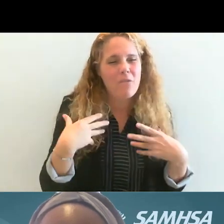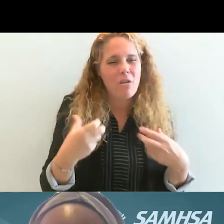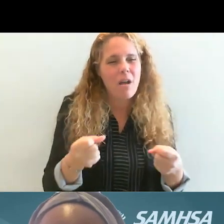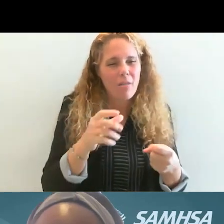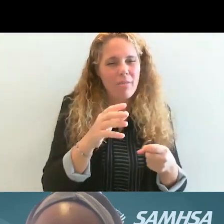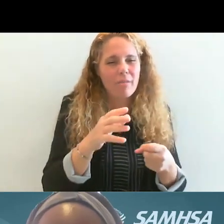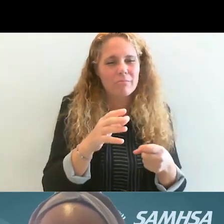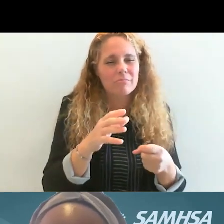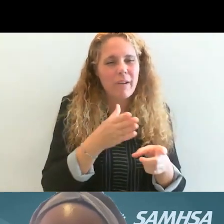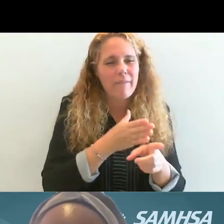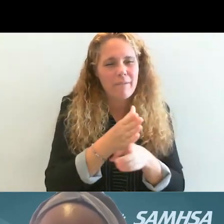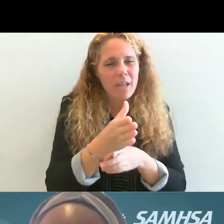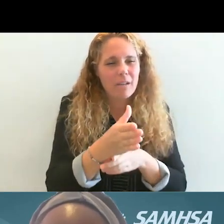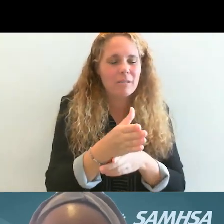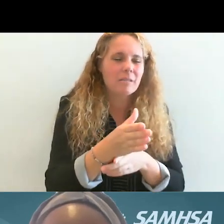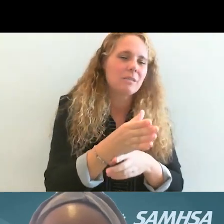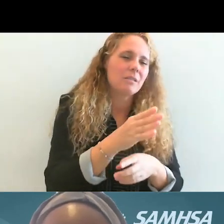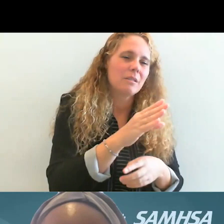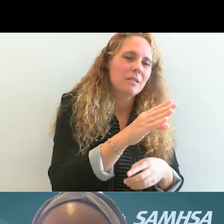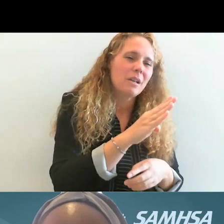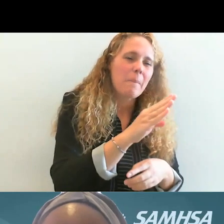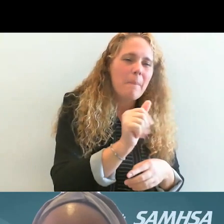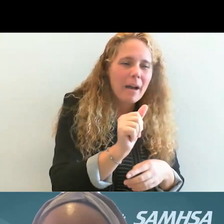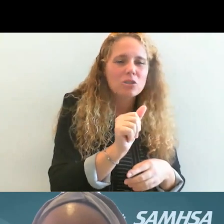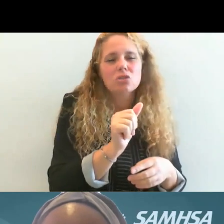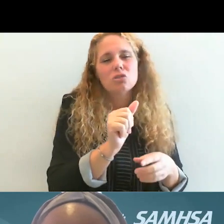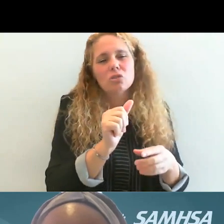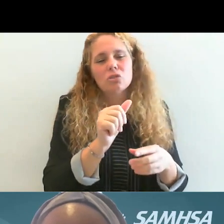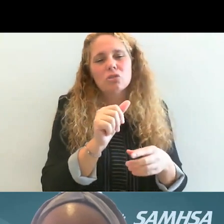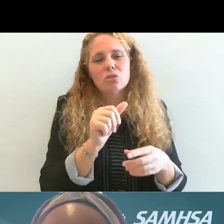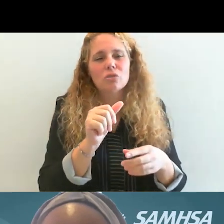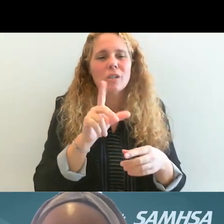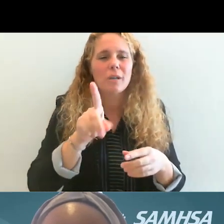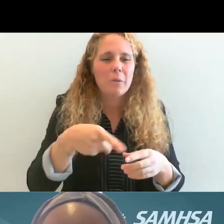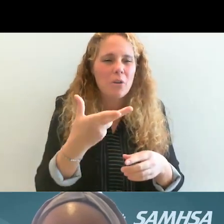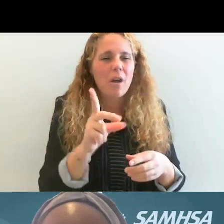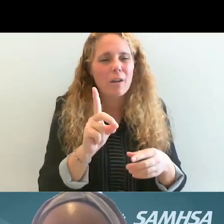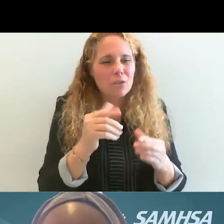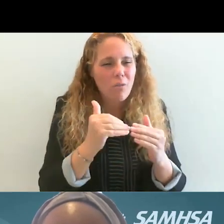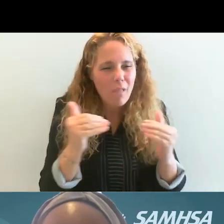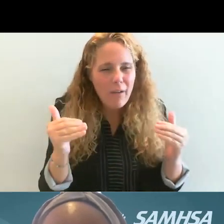AND WHAT HAS INSPIRED THEM TO BE IN THIS FIELD.